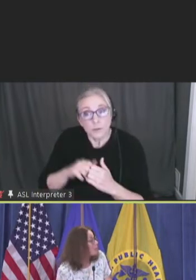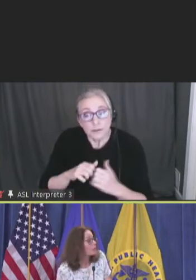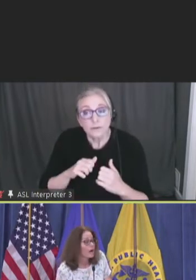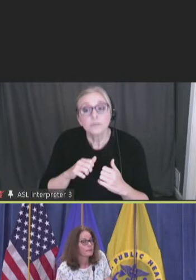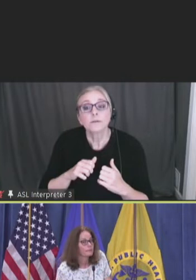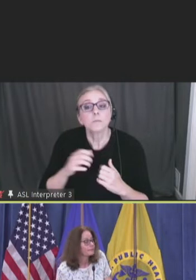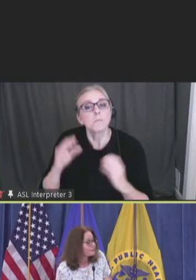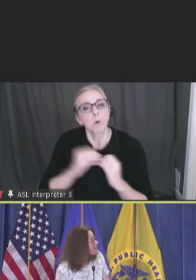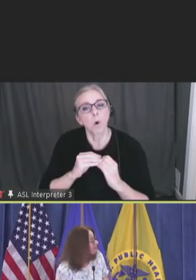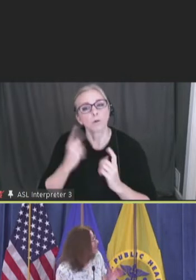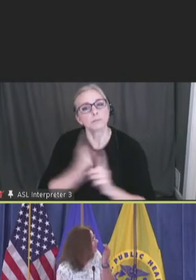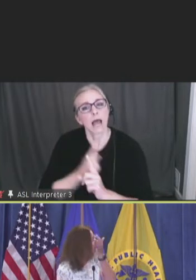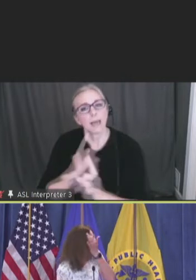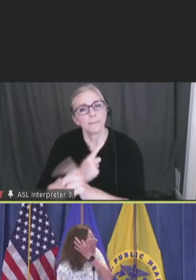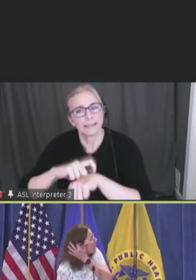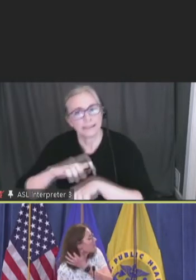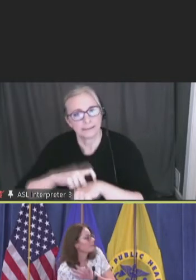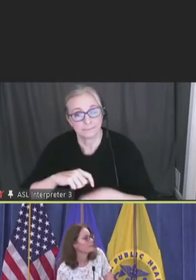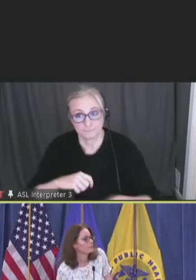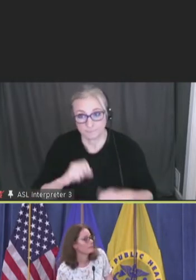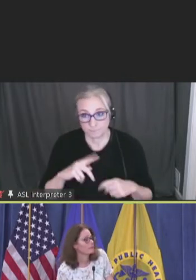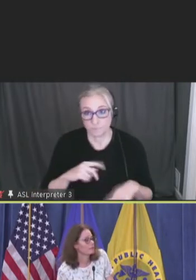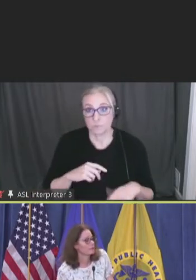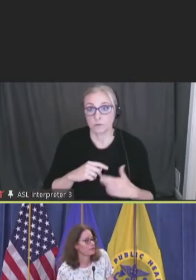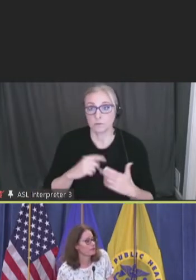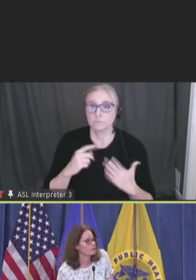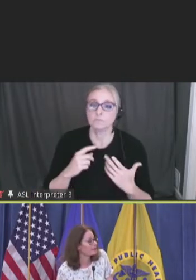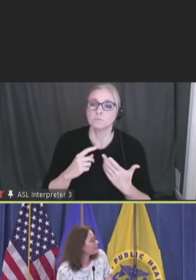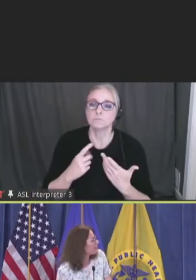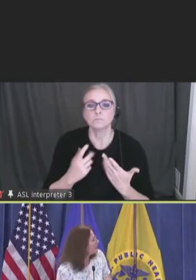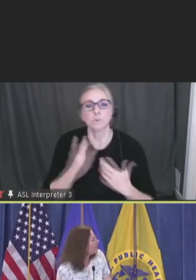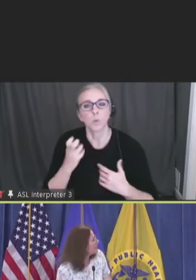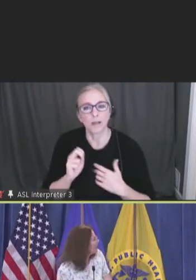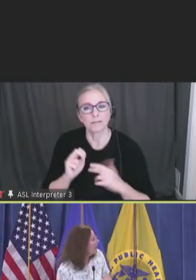more timely in terms of timely surveillance.